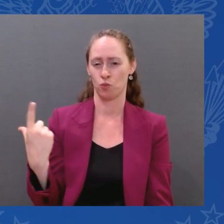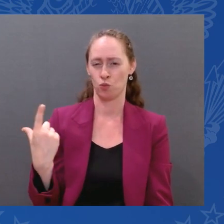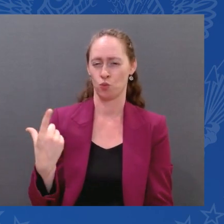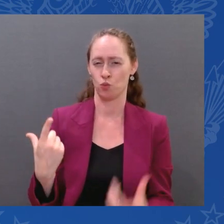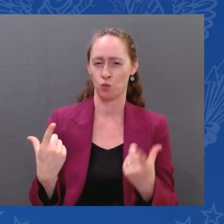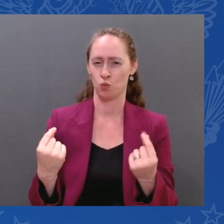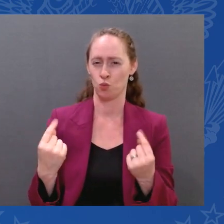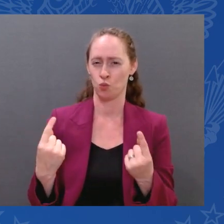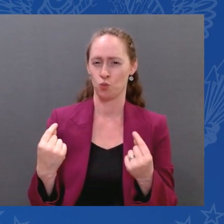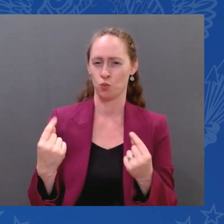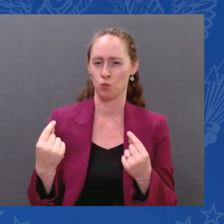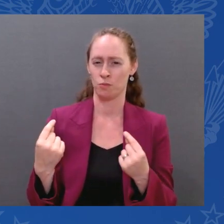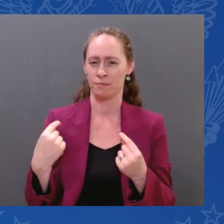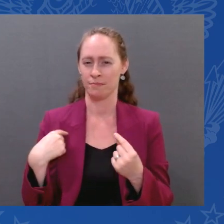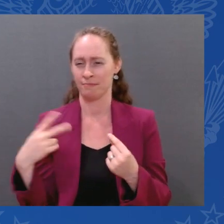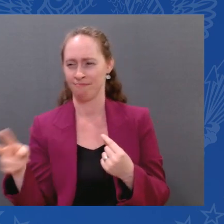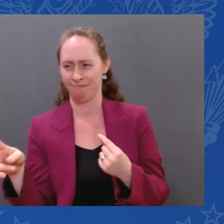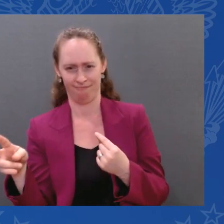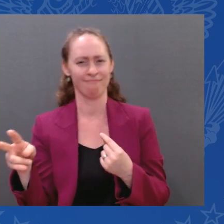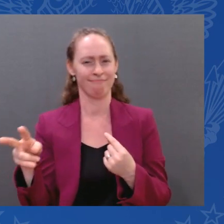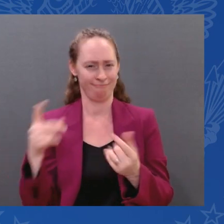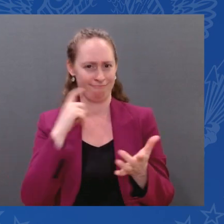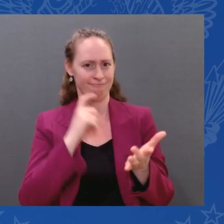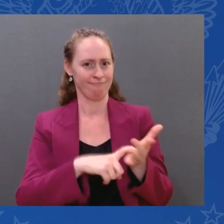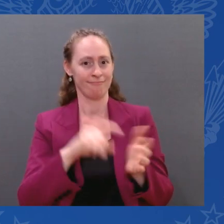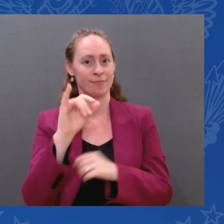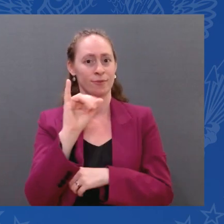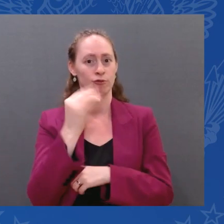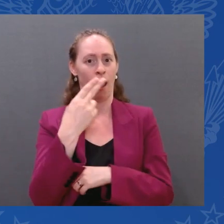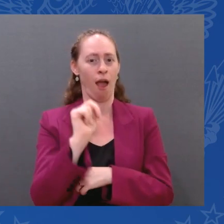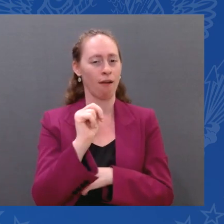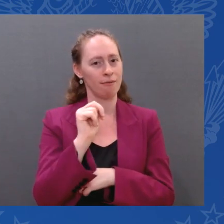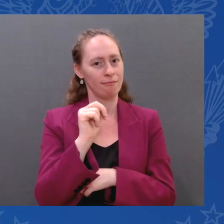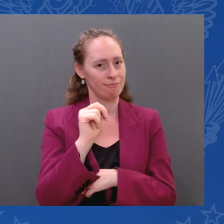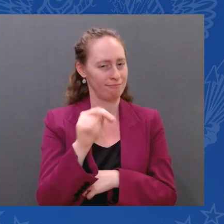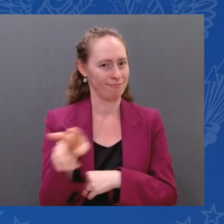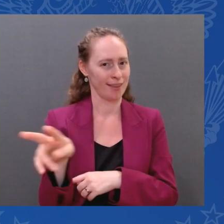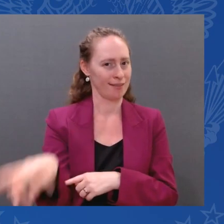He still owes me. I think it's the best thing we.